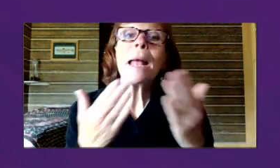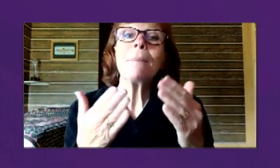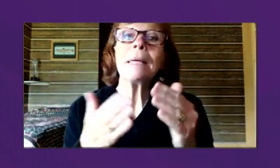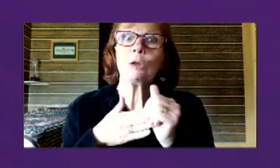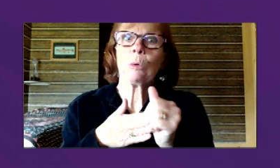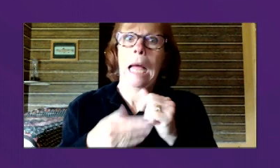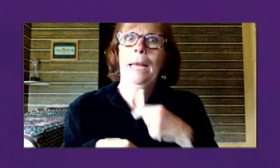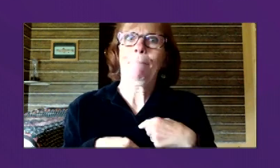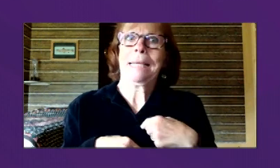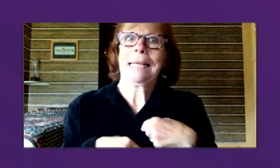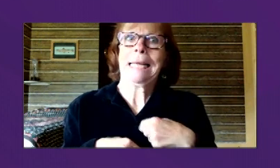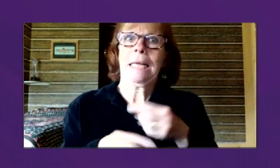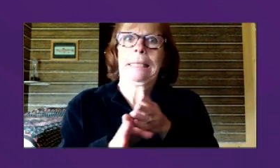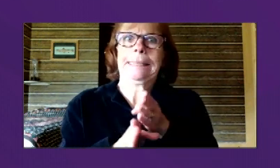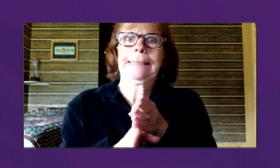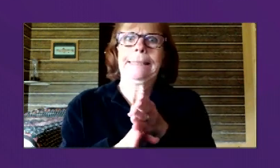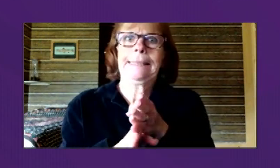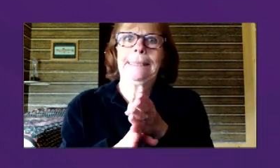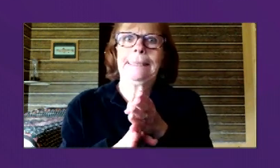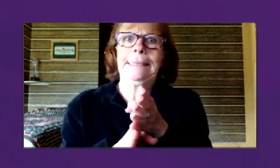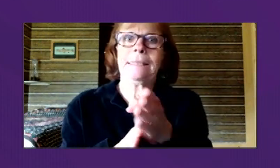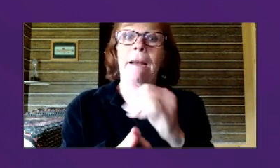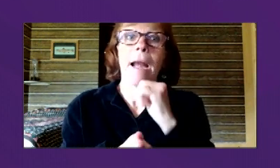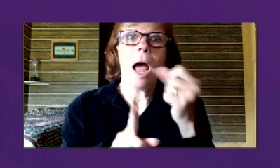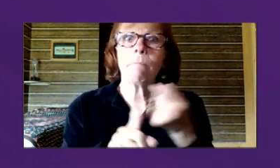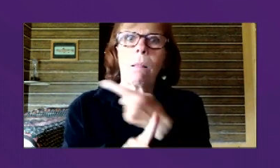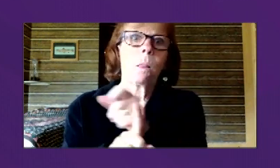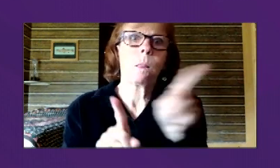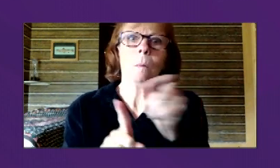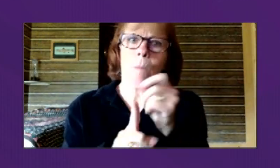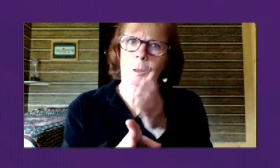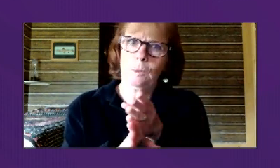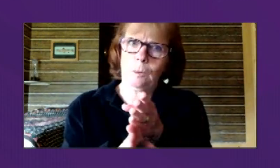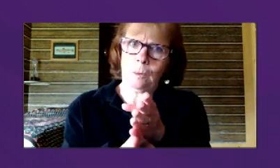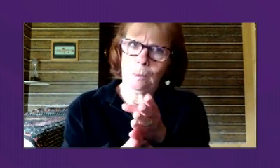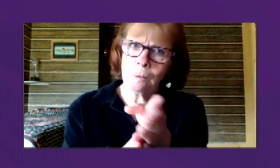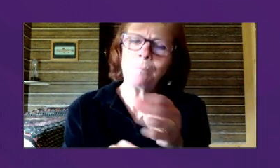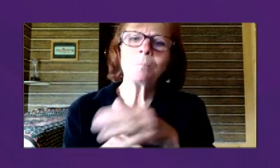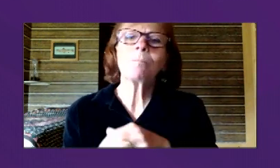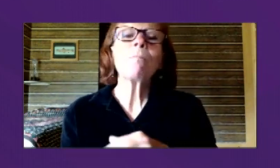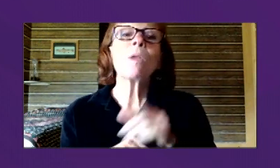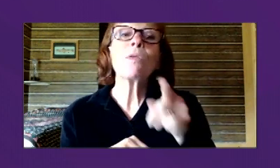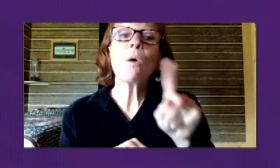on track with the content they are teaching. These compelling questions help us to focus our